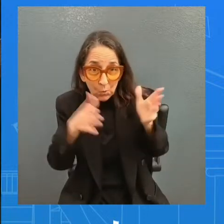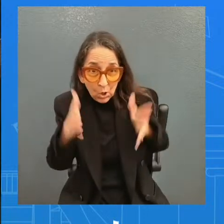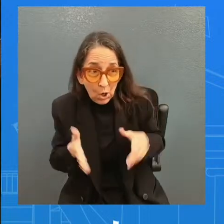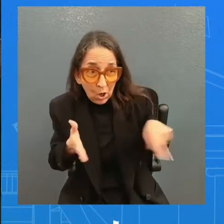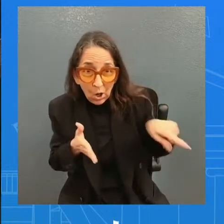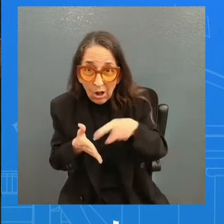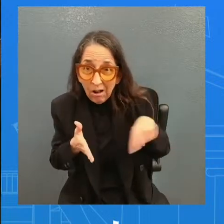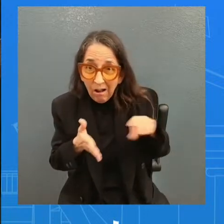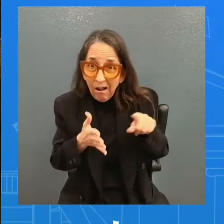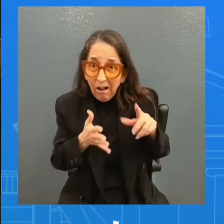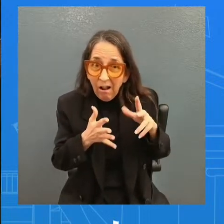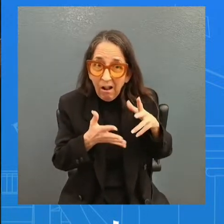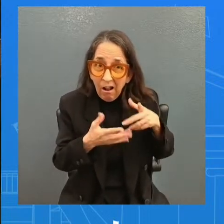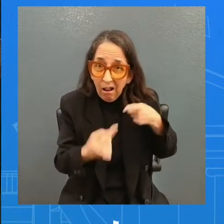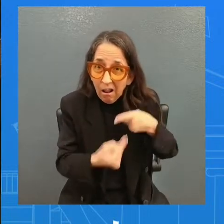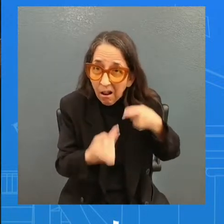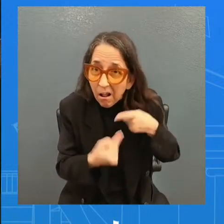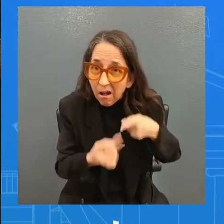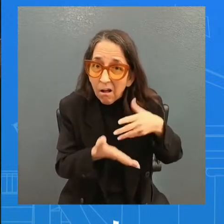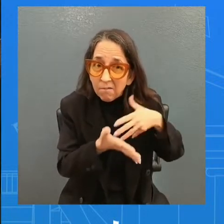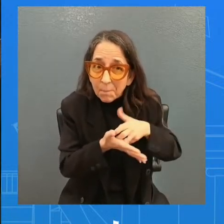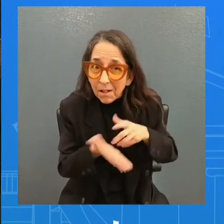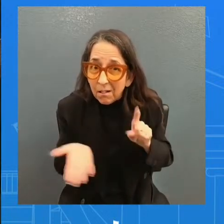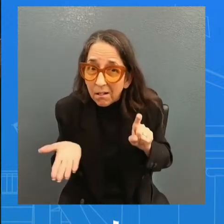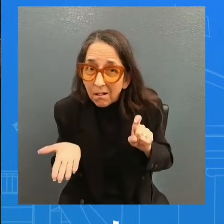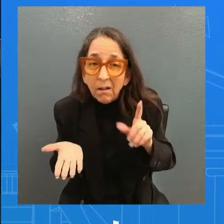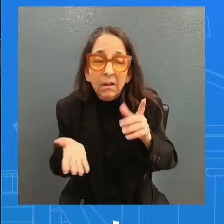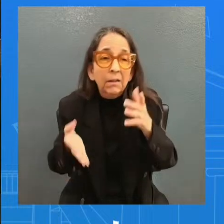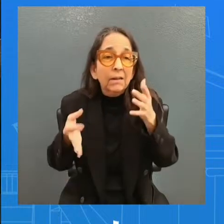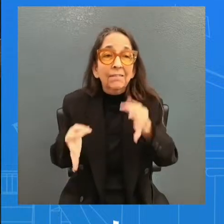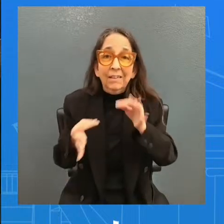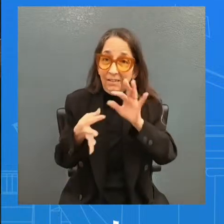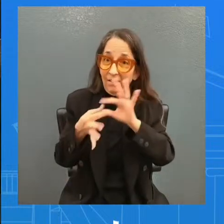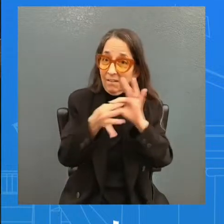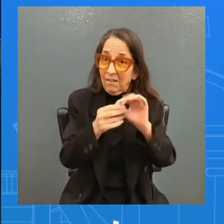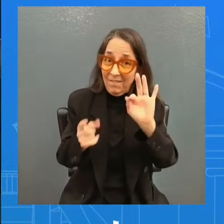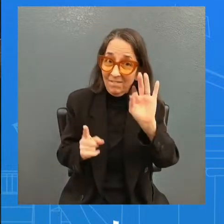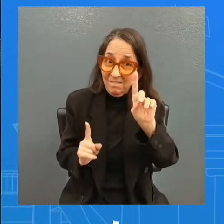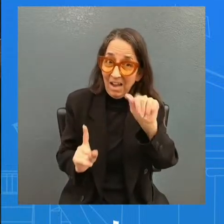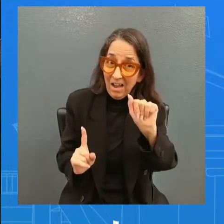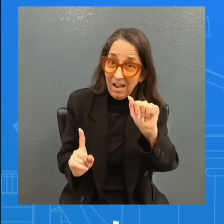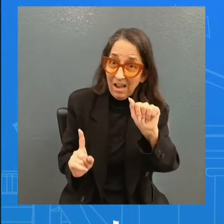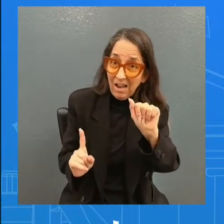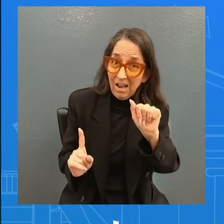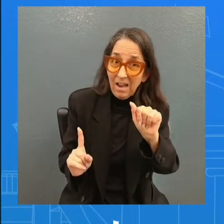that is something that they decide on. They have a committee that -- when they have to make decisions like this.